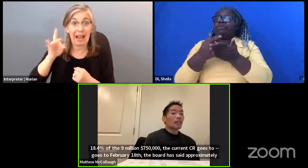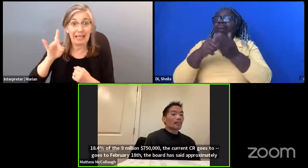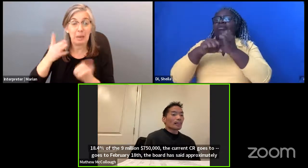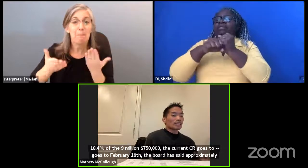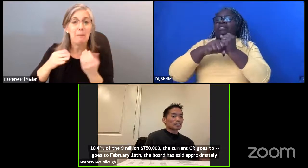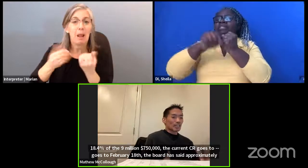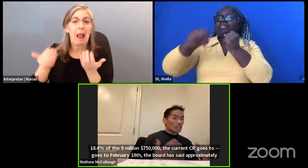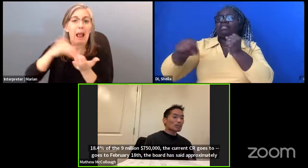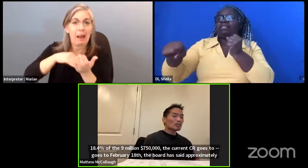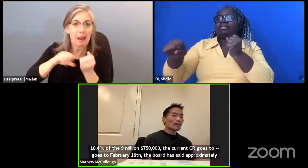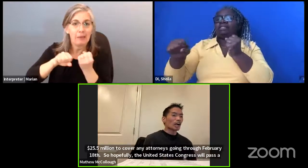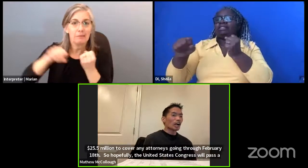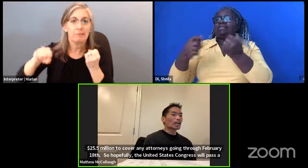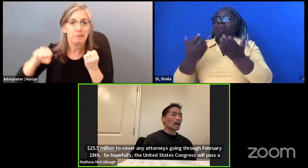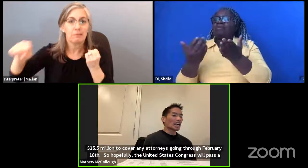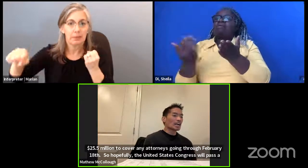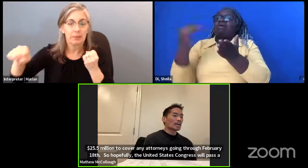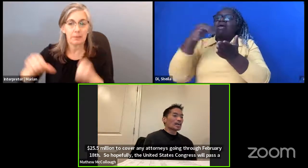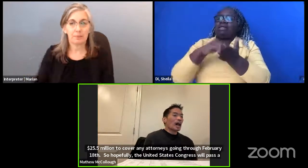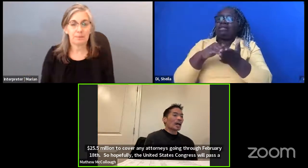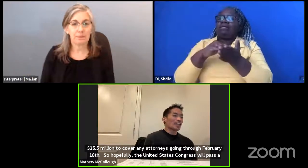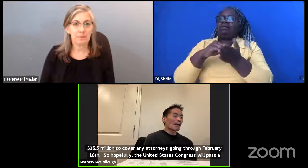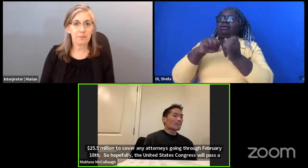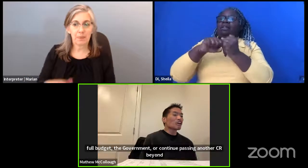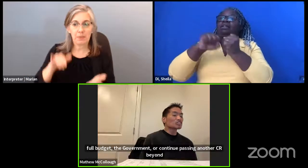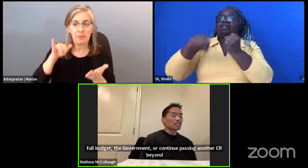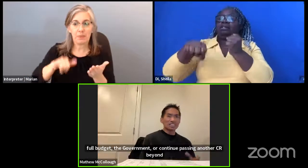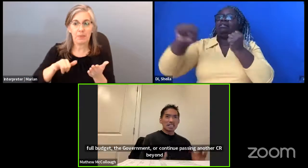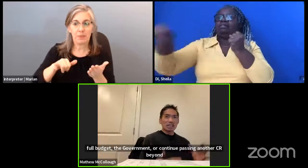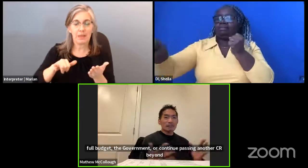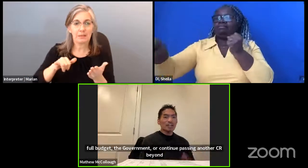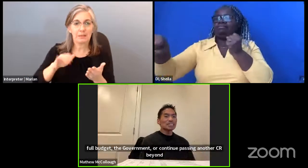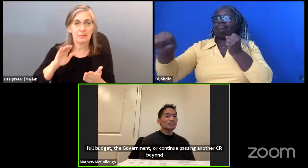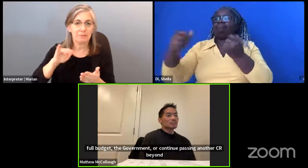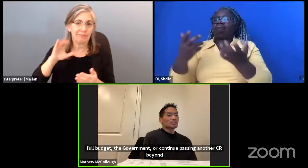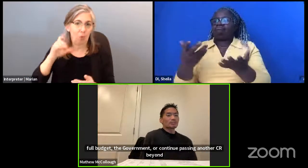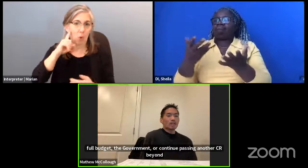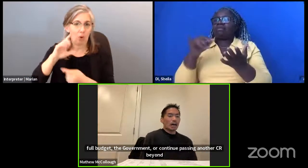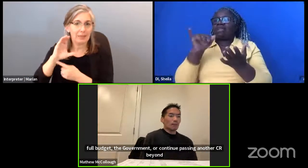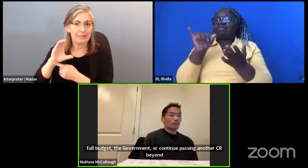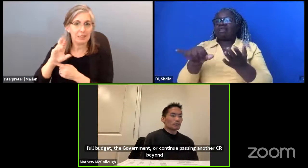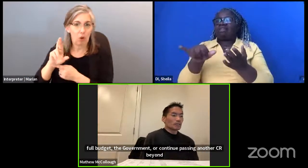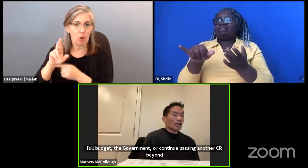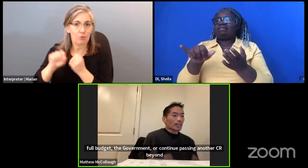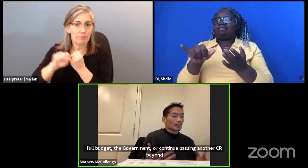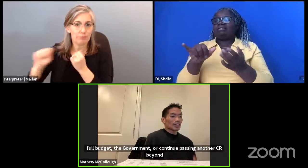So that's really all I have on the FY22 budget.